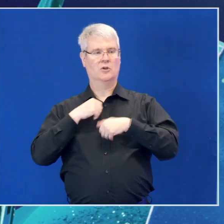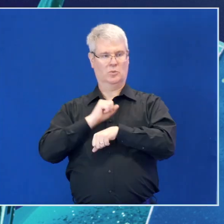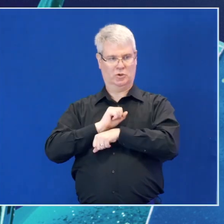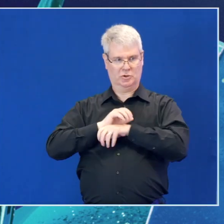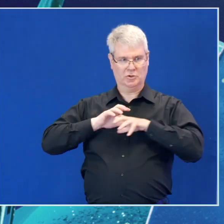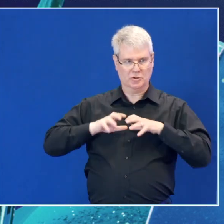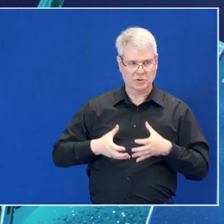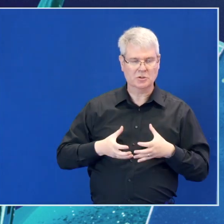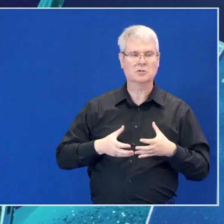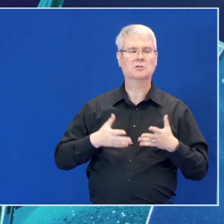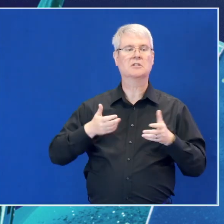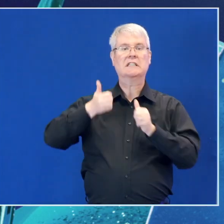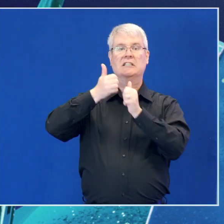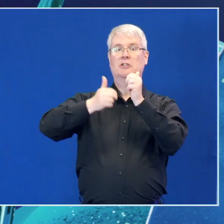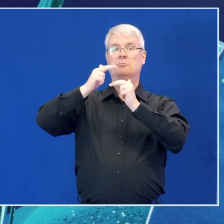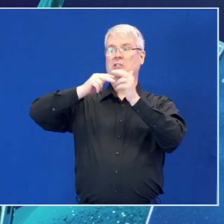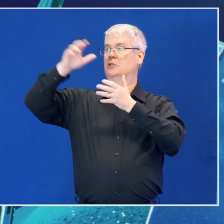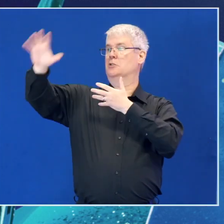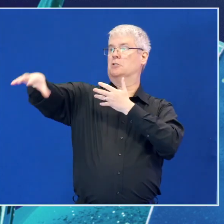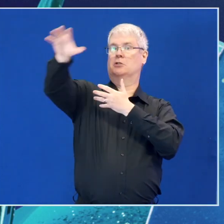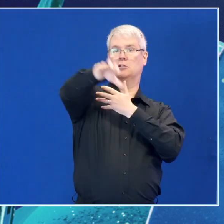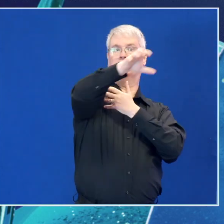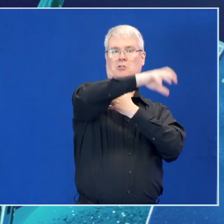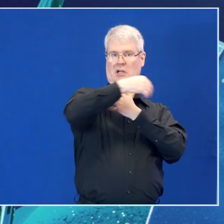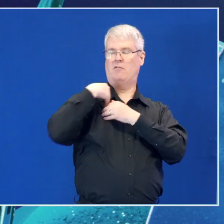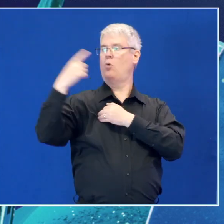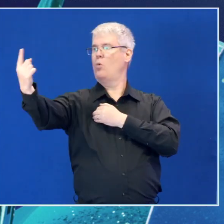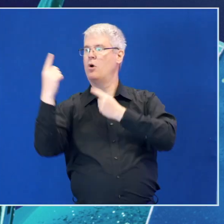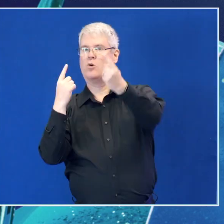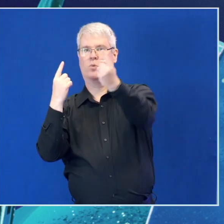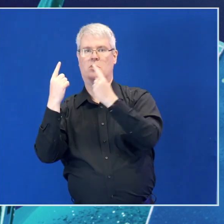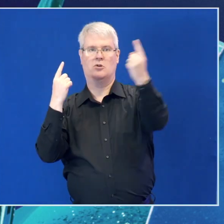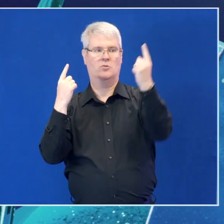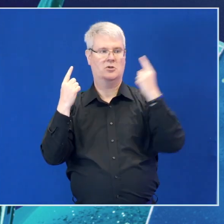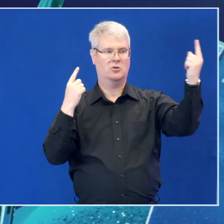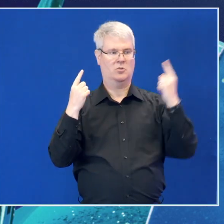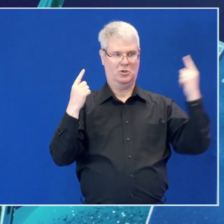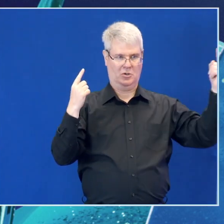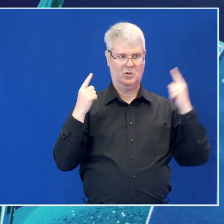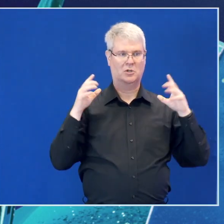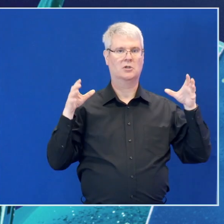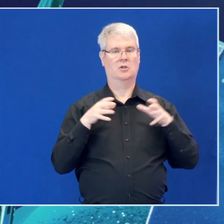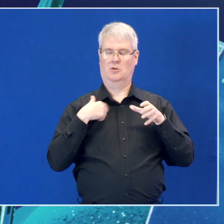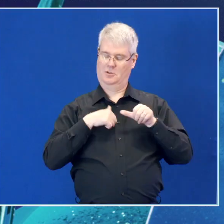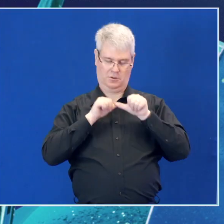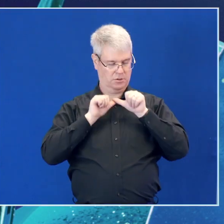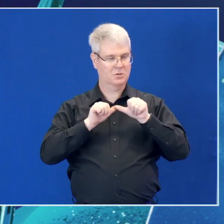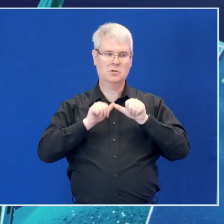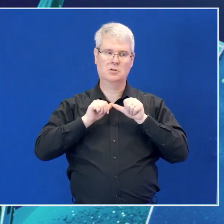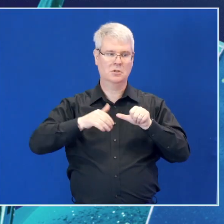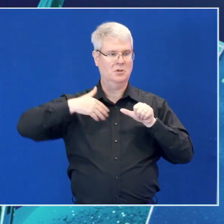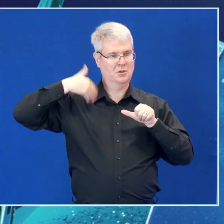we had a fantastic partnership, and it's actually still ongoing, with one of our key products, Slack.